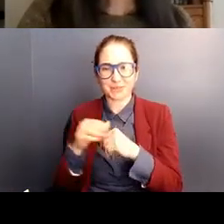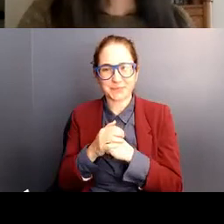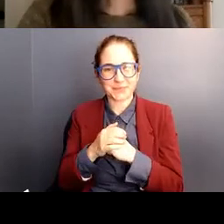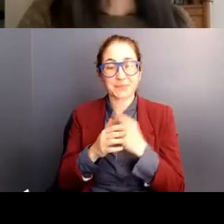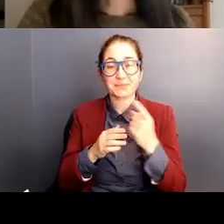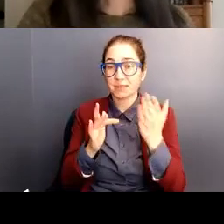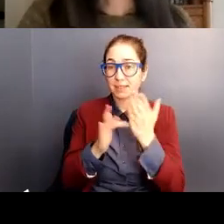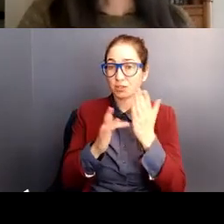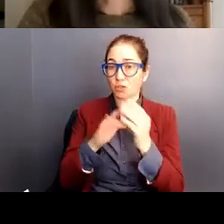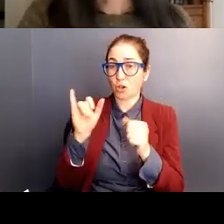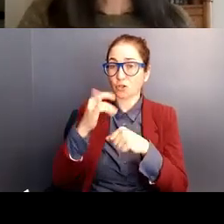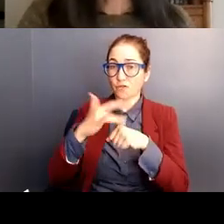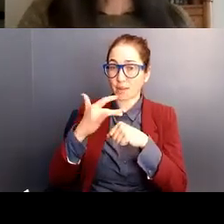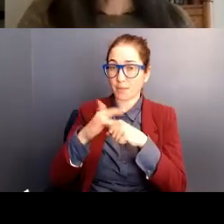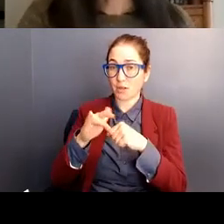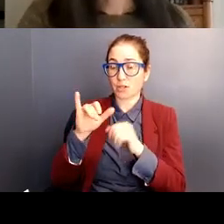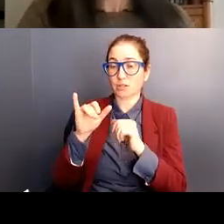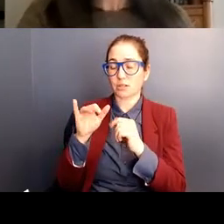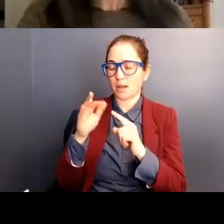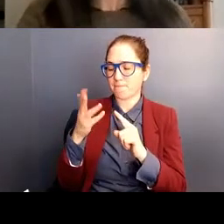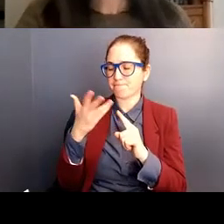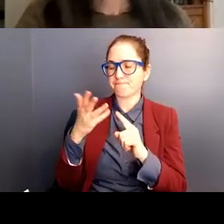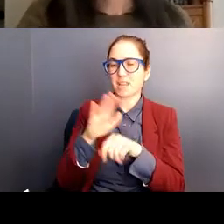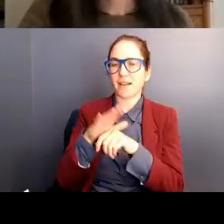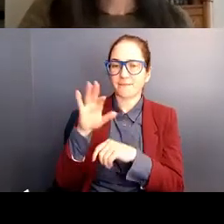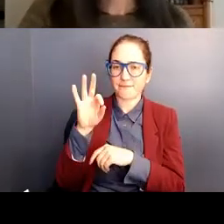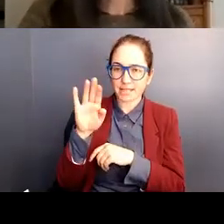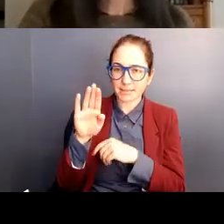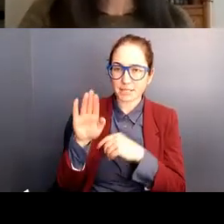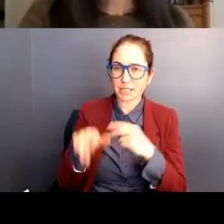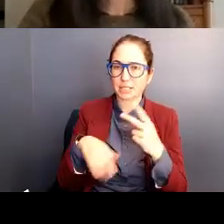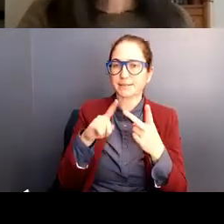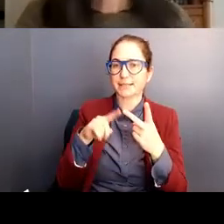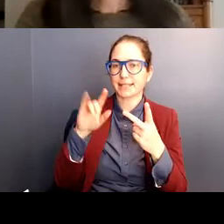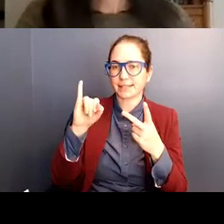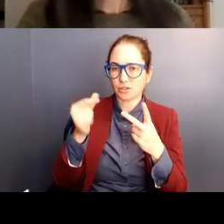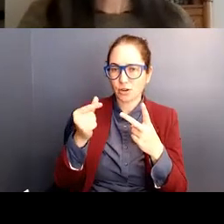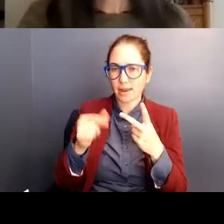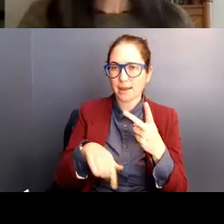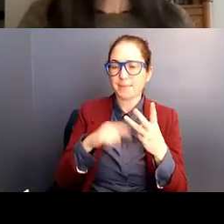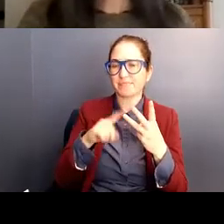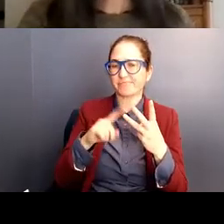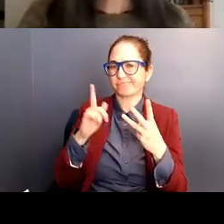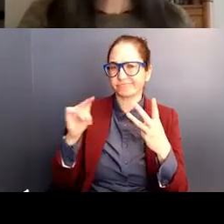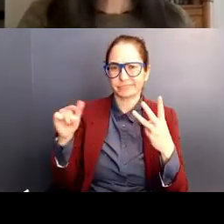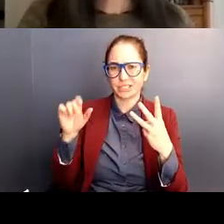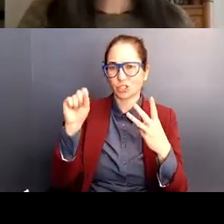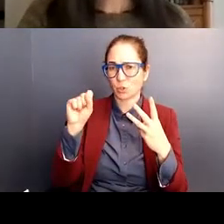is also available on Facebook, Instagram, social media platforms.